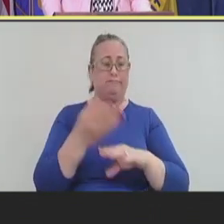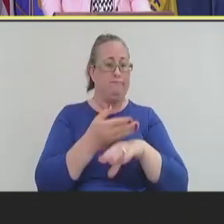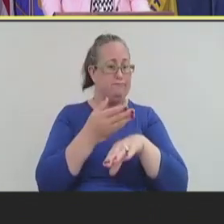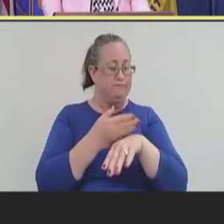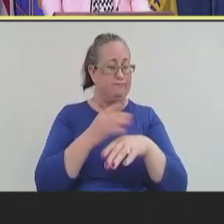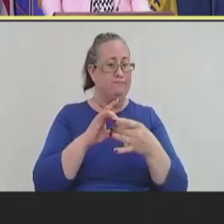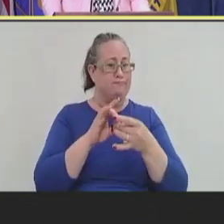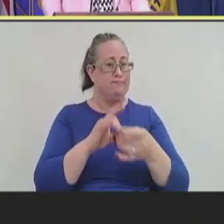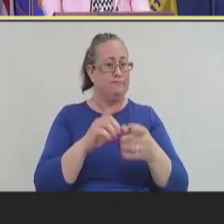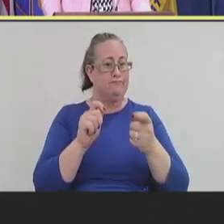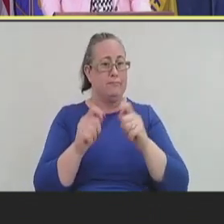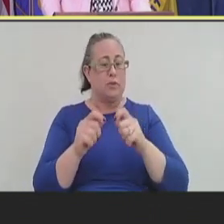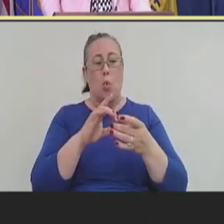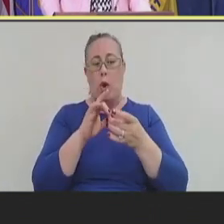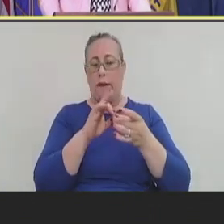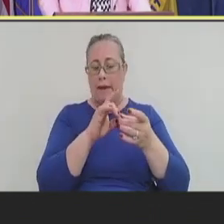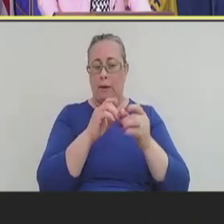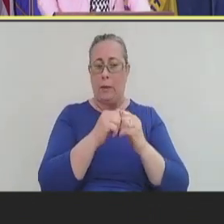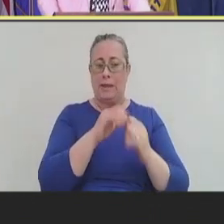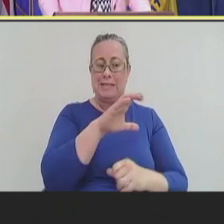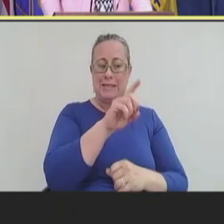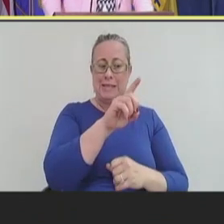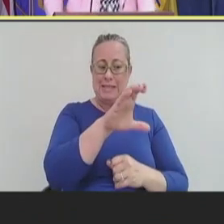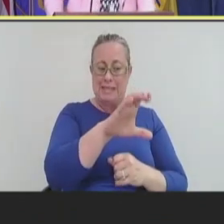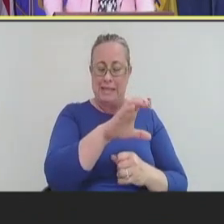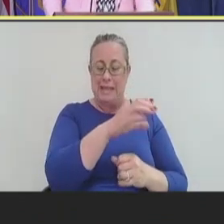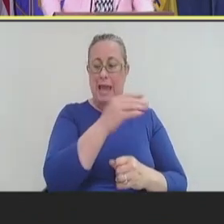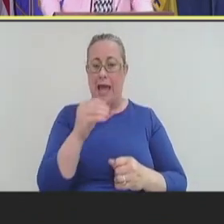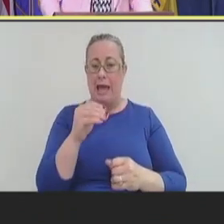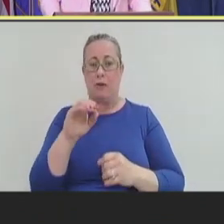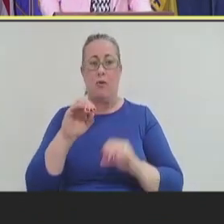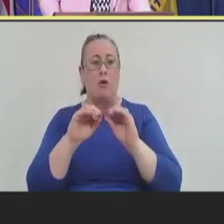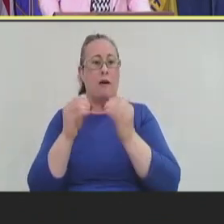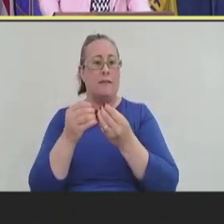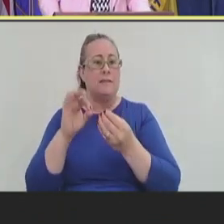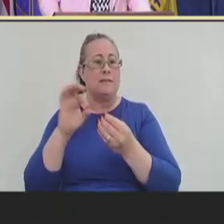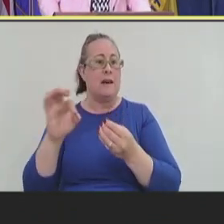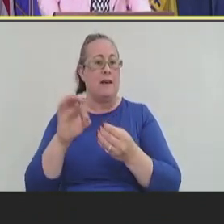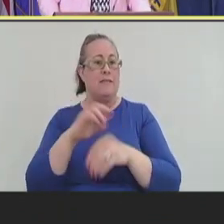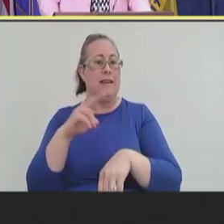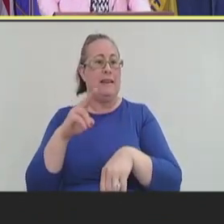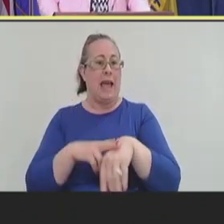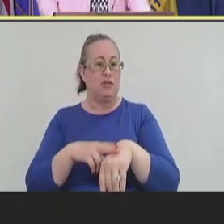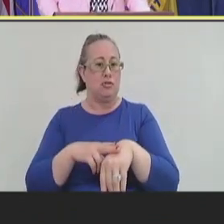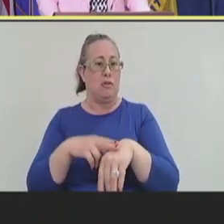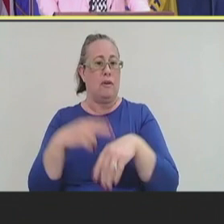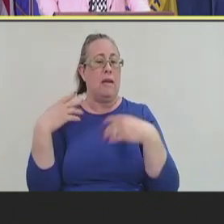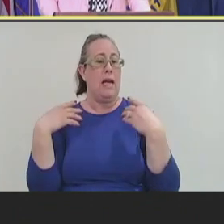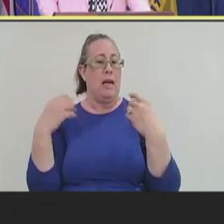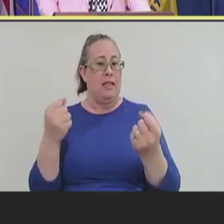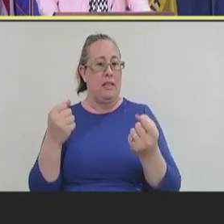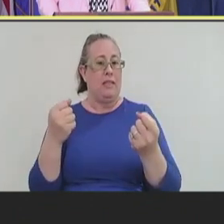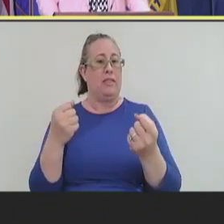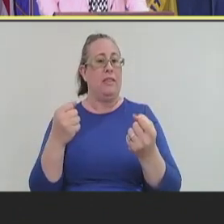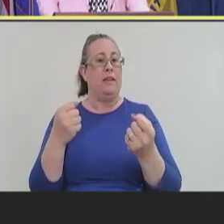CDC and also the Office of the National Coordinator for Health IT. And I just want to